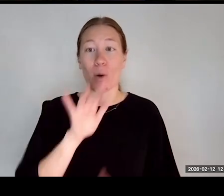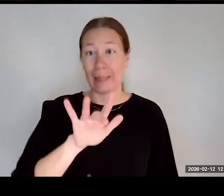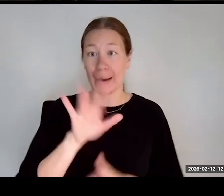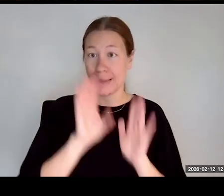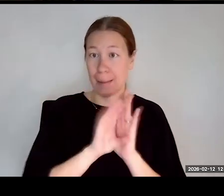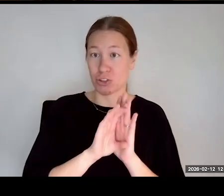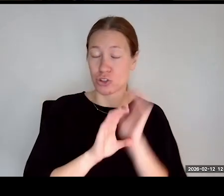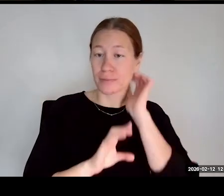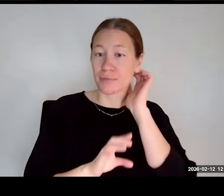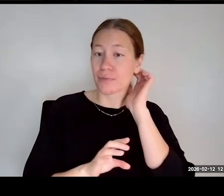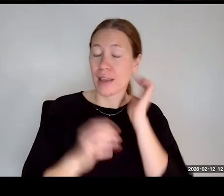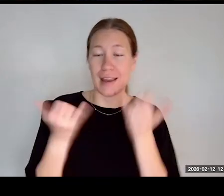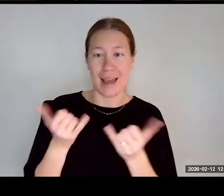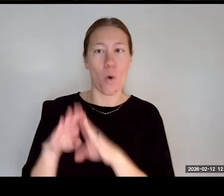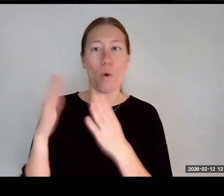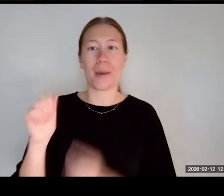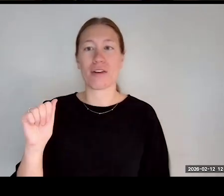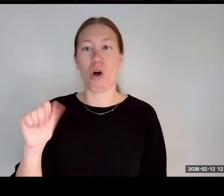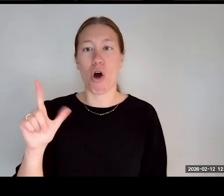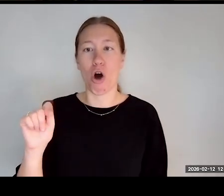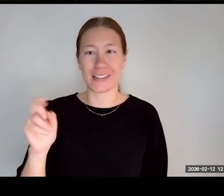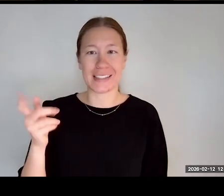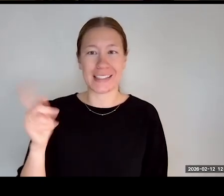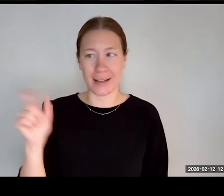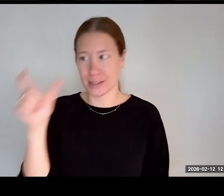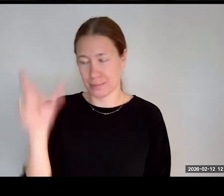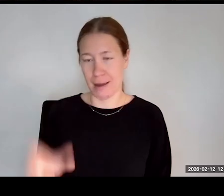There are two ways to do this. You can right click on the image while it's selected